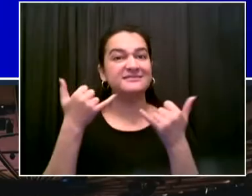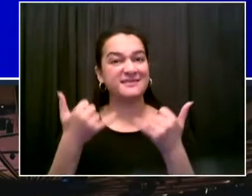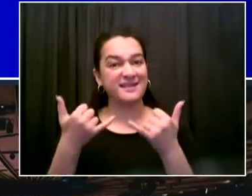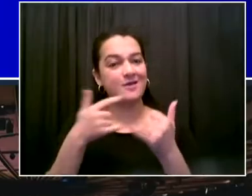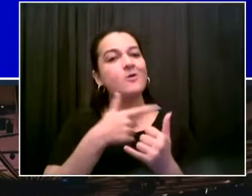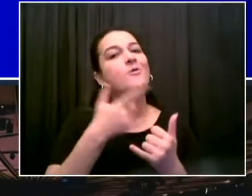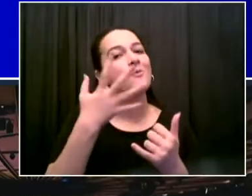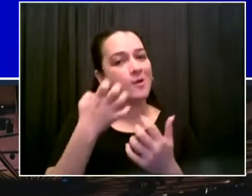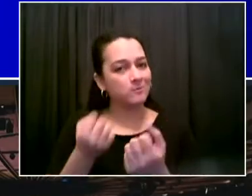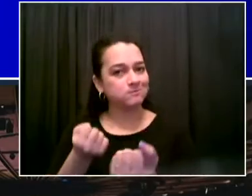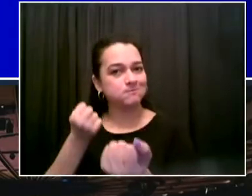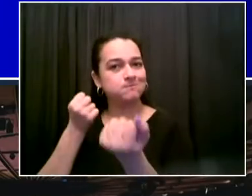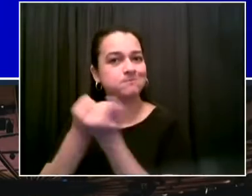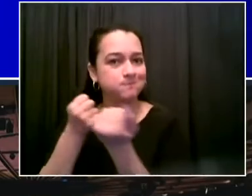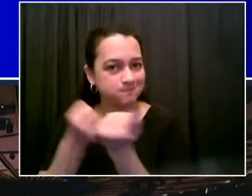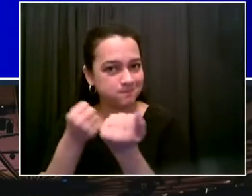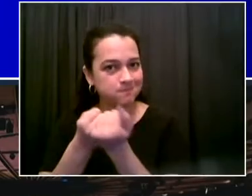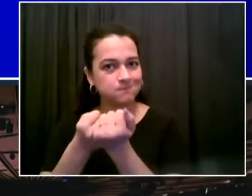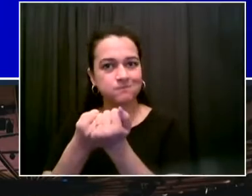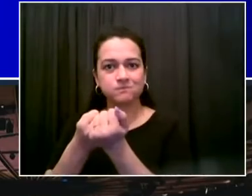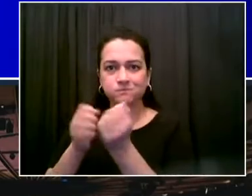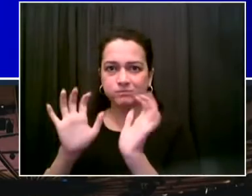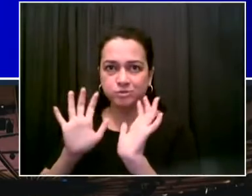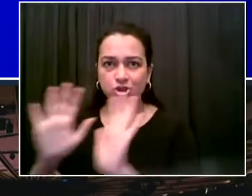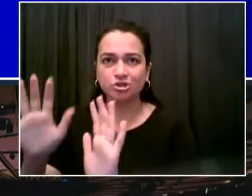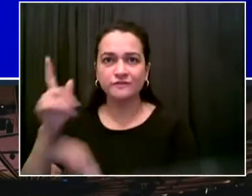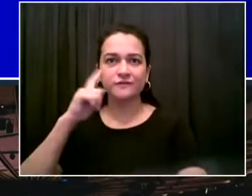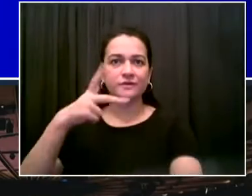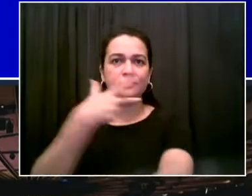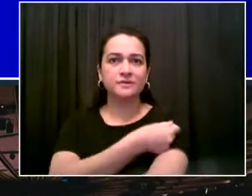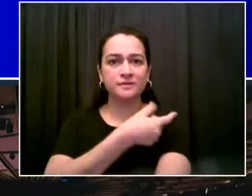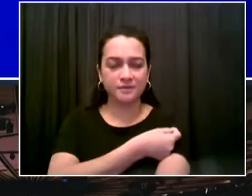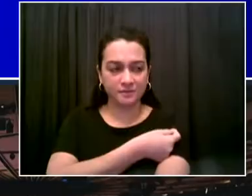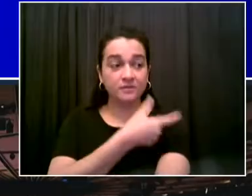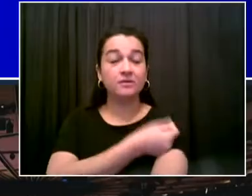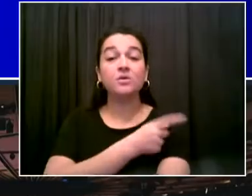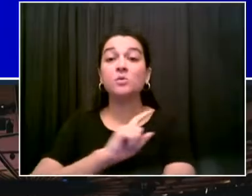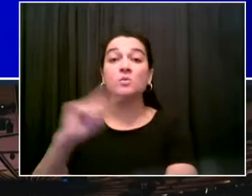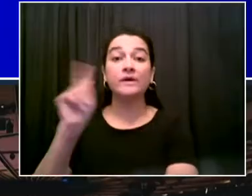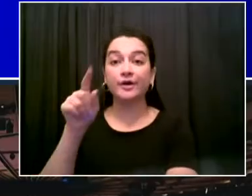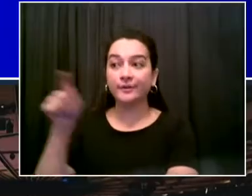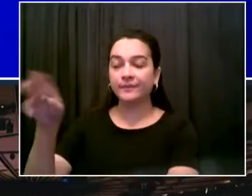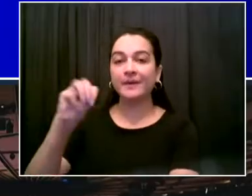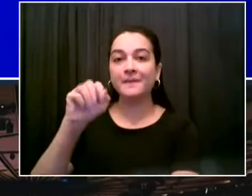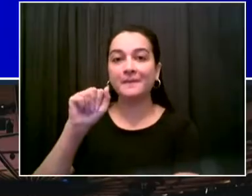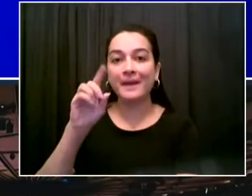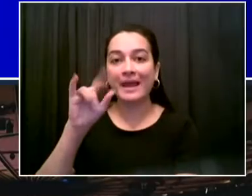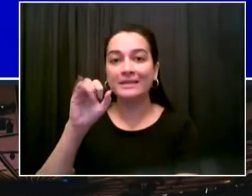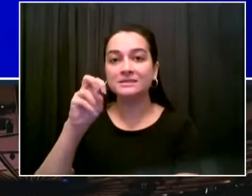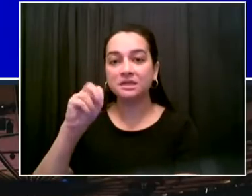VIBRANT AND EXCITING TEAM. NEW YORK KNICKS ARE BRINGING THE VACCINATION EFFORT RIGHT